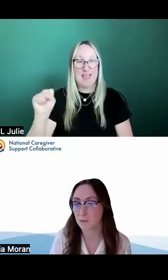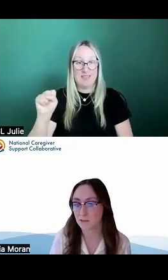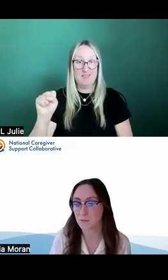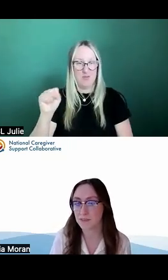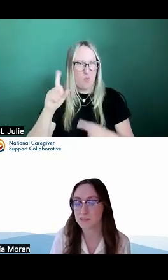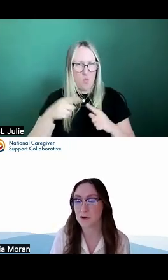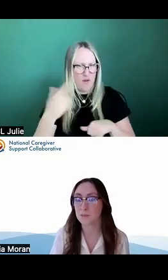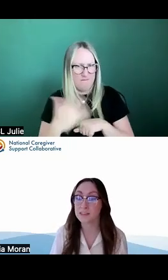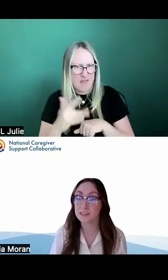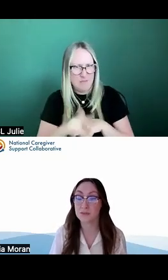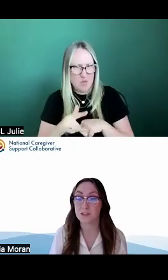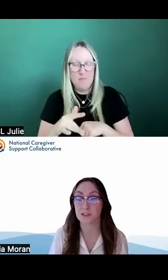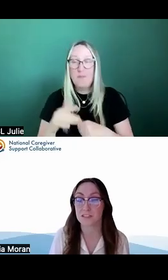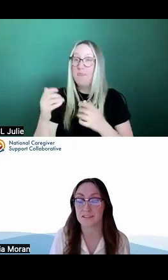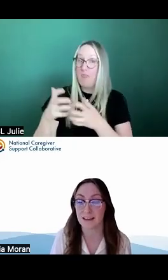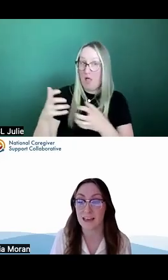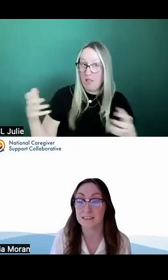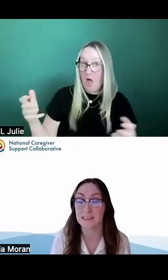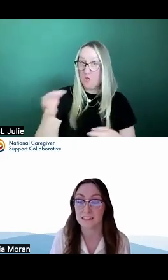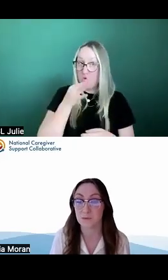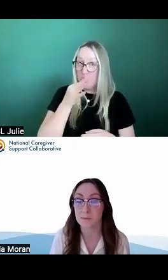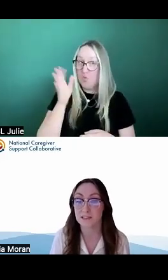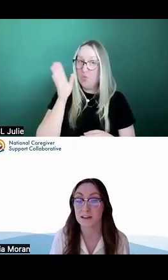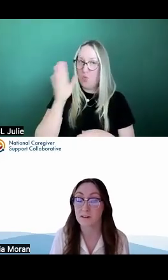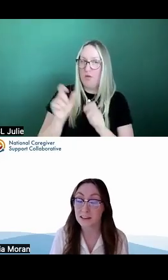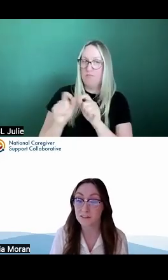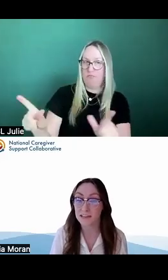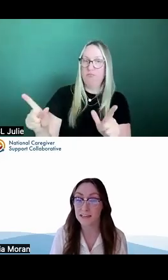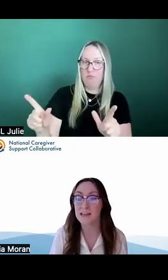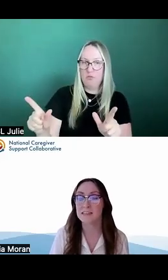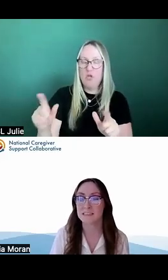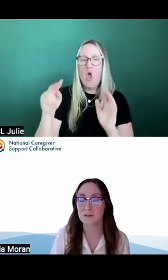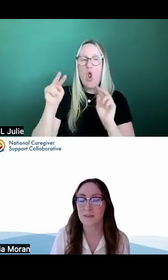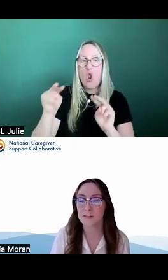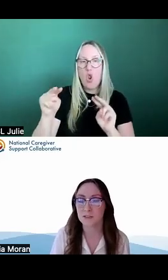couple of months. So please do be sure to check the NCSC website regularly to see when those